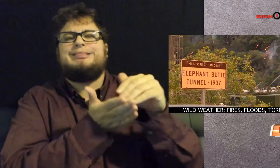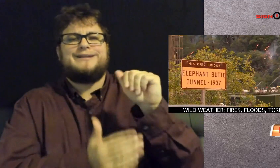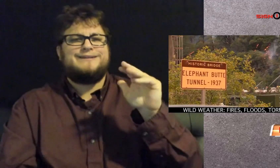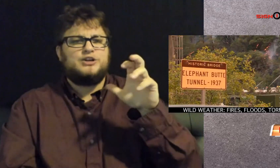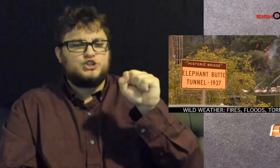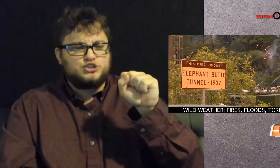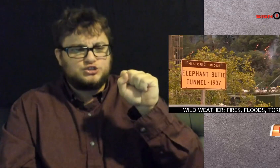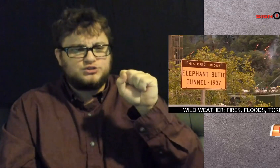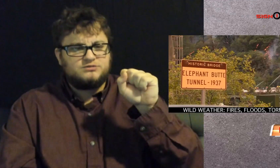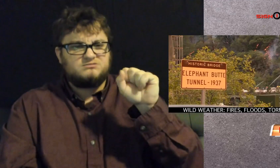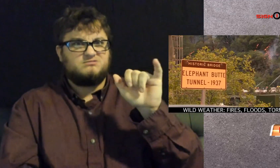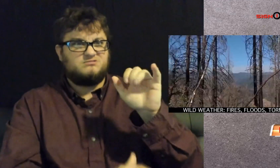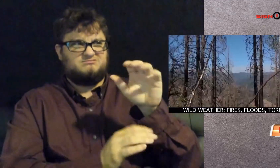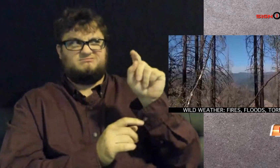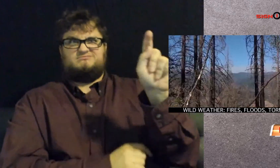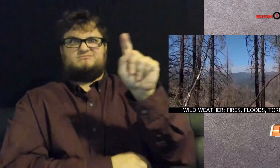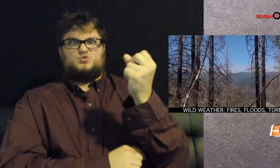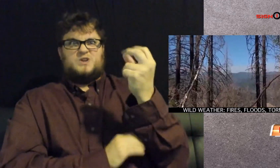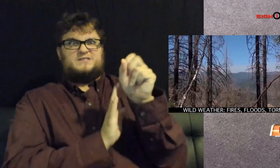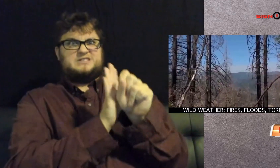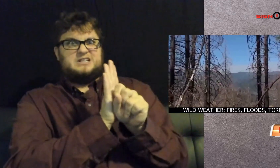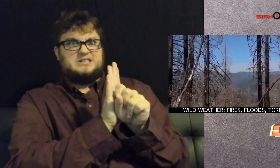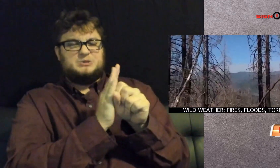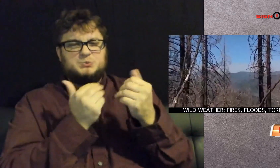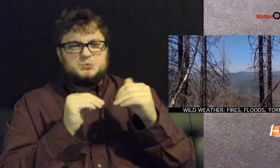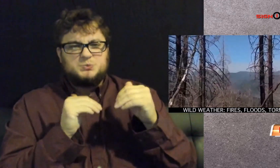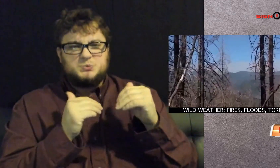scorching millions of acres in 12 states